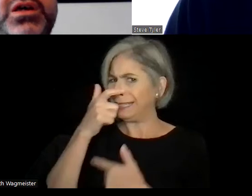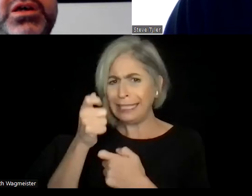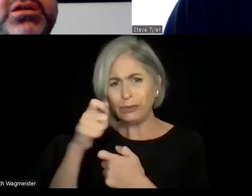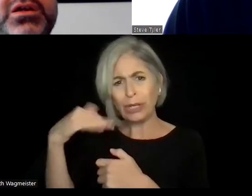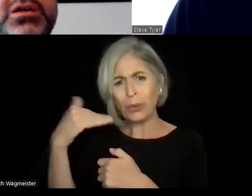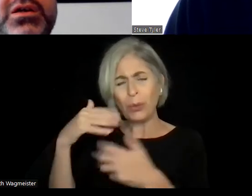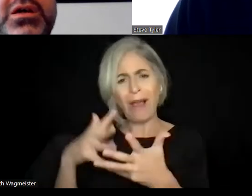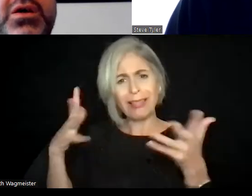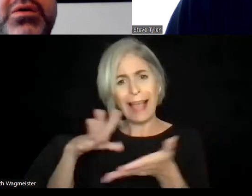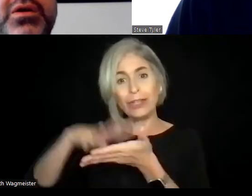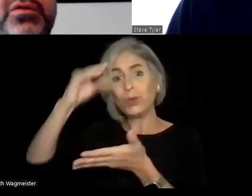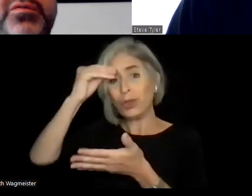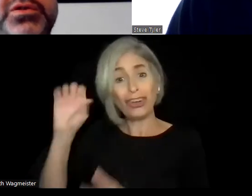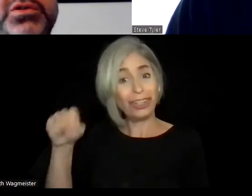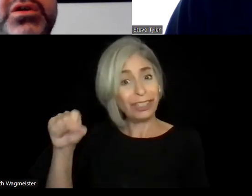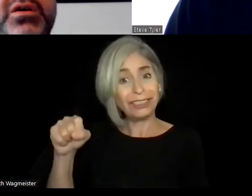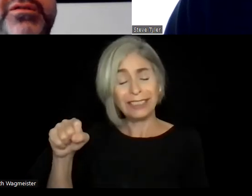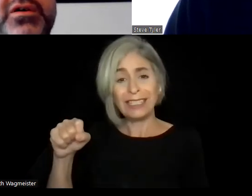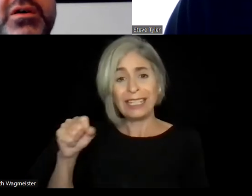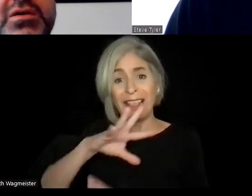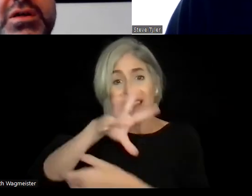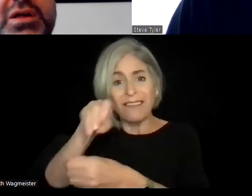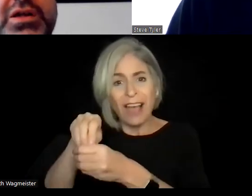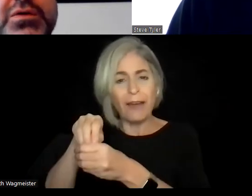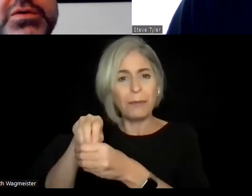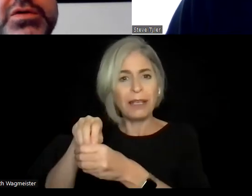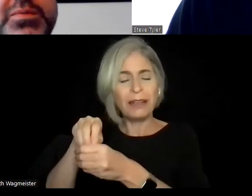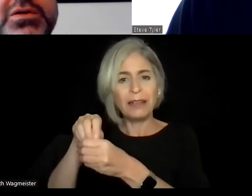Thank you very much, Steve. That's